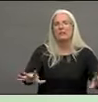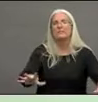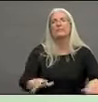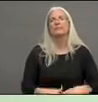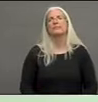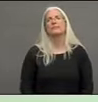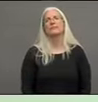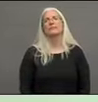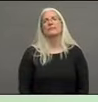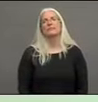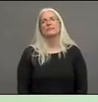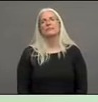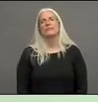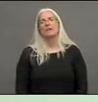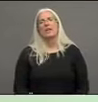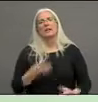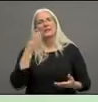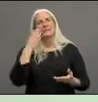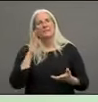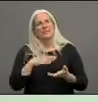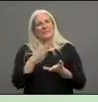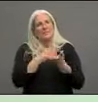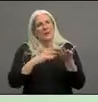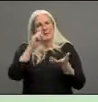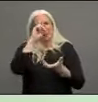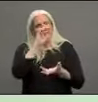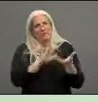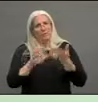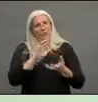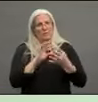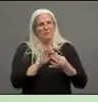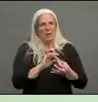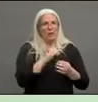and whether the test is free or not. My question is can I go no matter what and